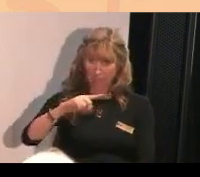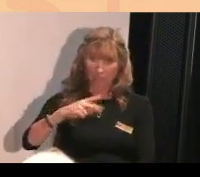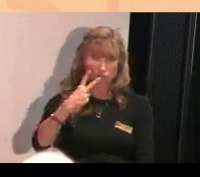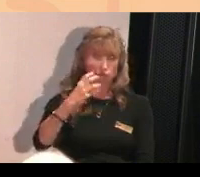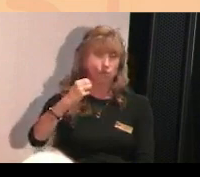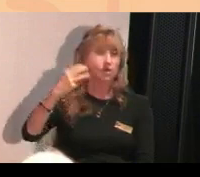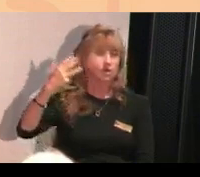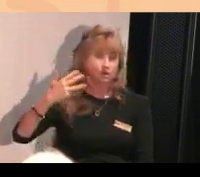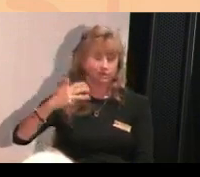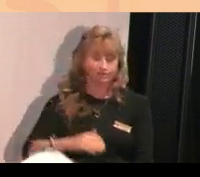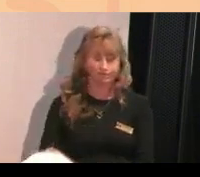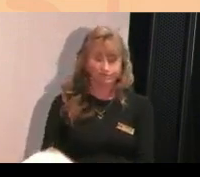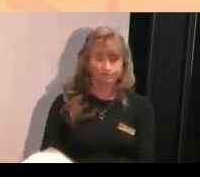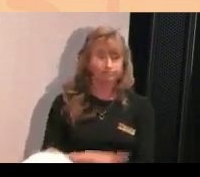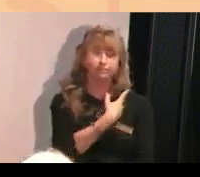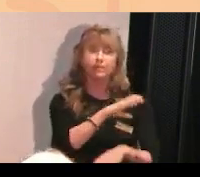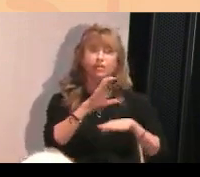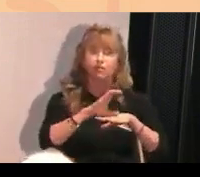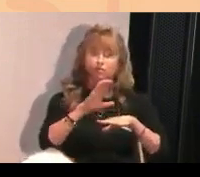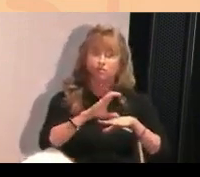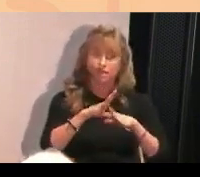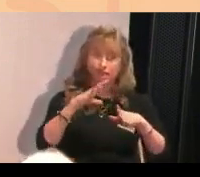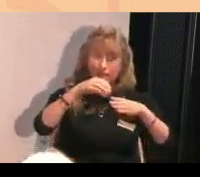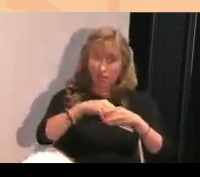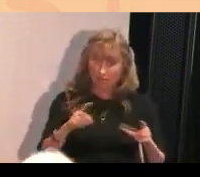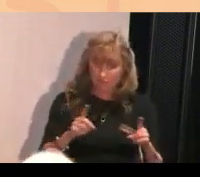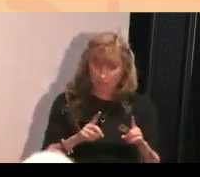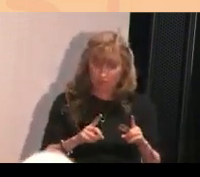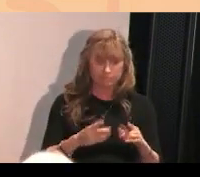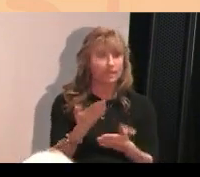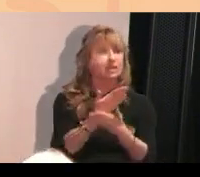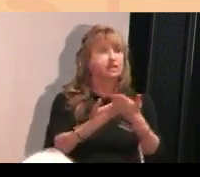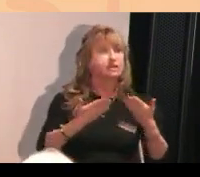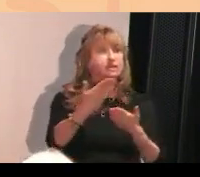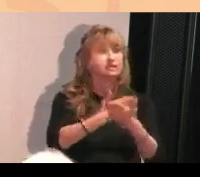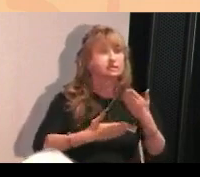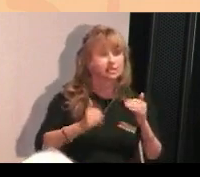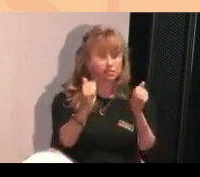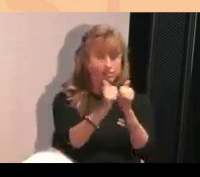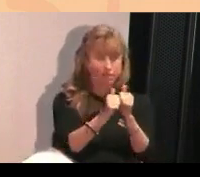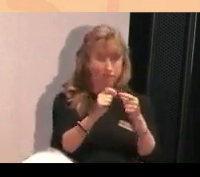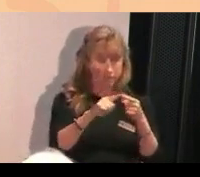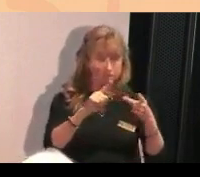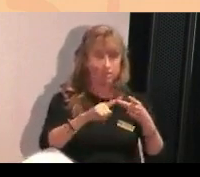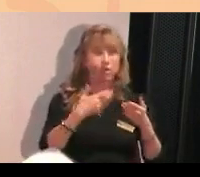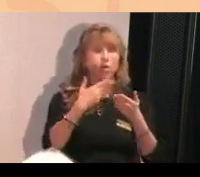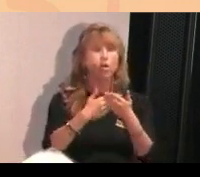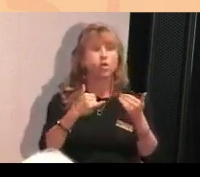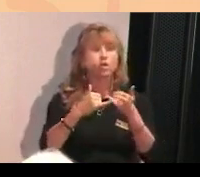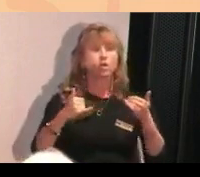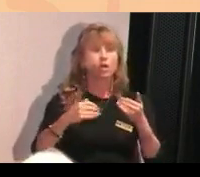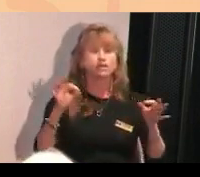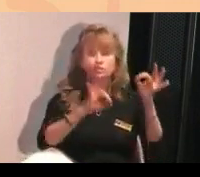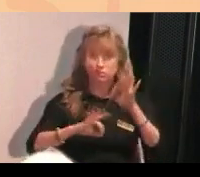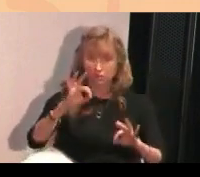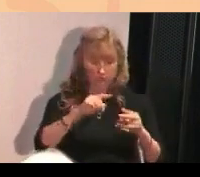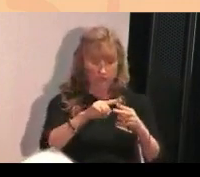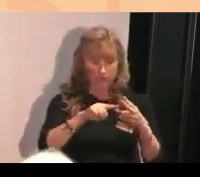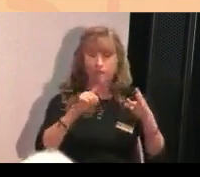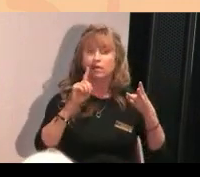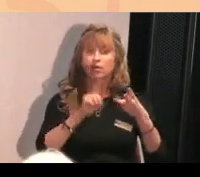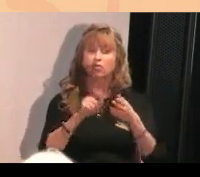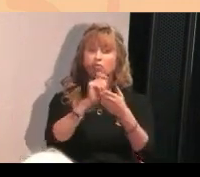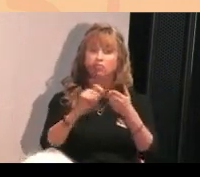the consultation involved a discussion paper an online survey written submissions over 40 First